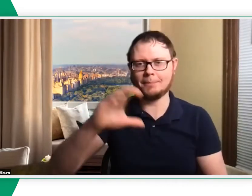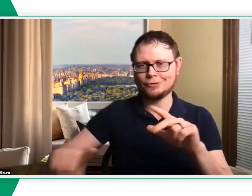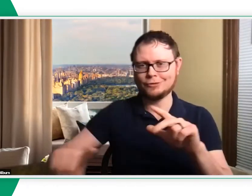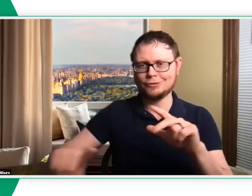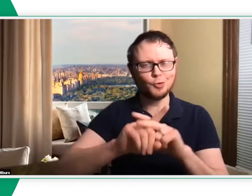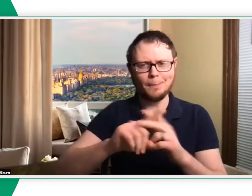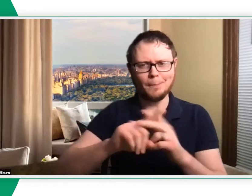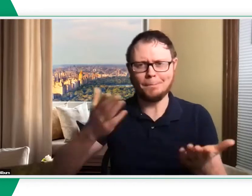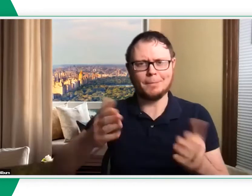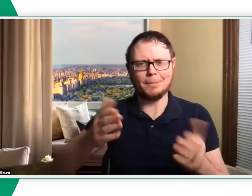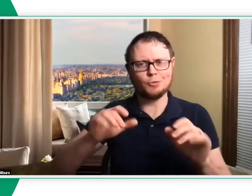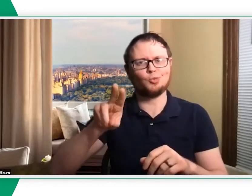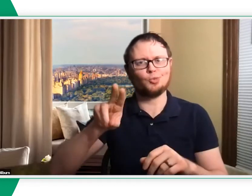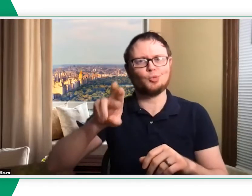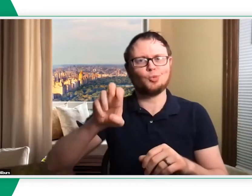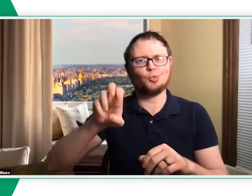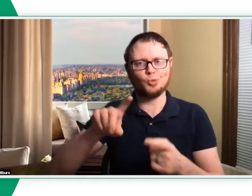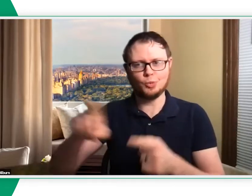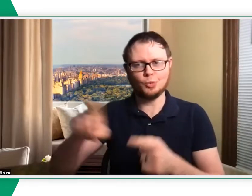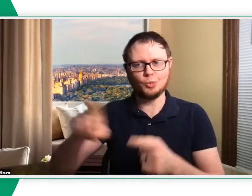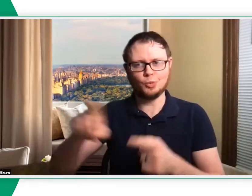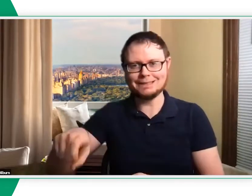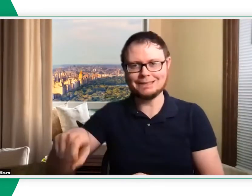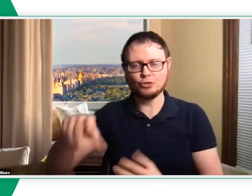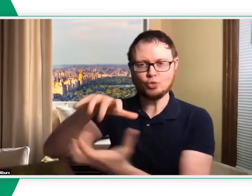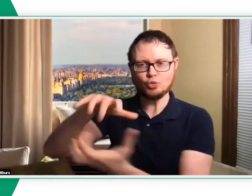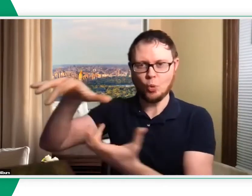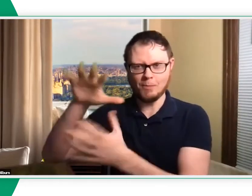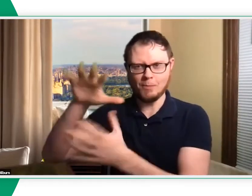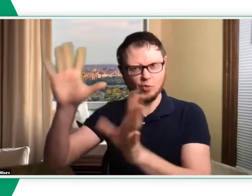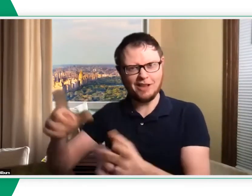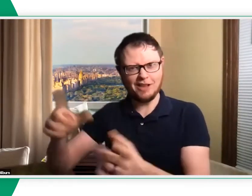The caption, unfortunately, our captionist wasn't able to show up today. We feel like